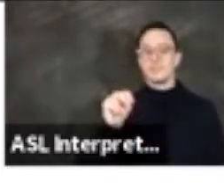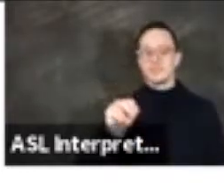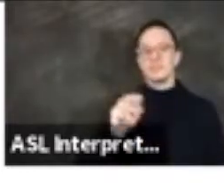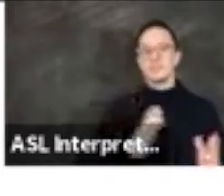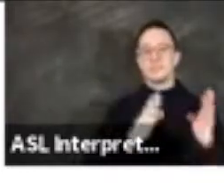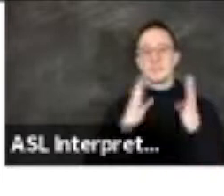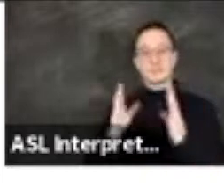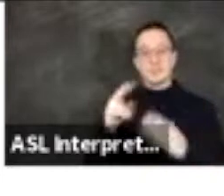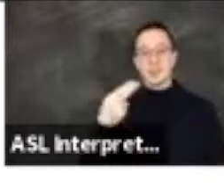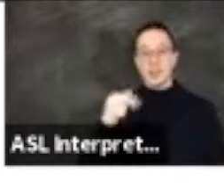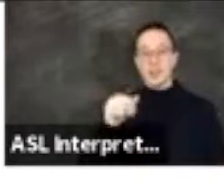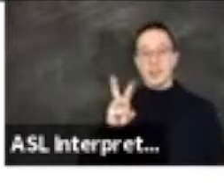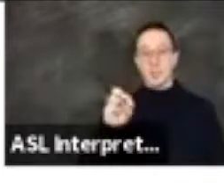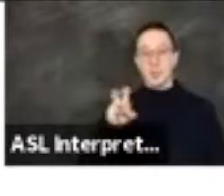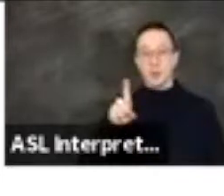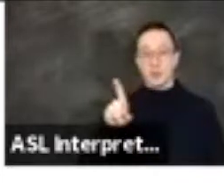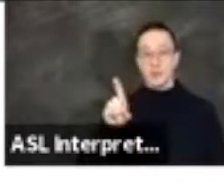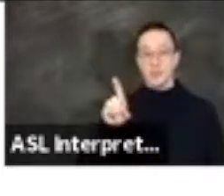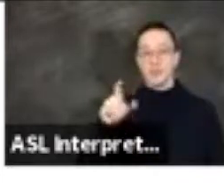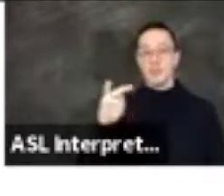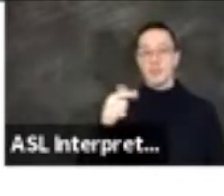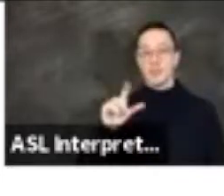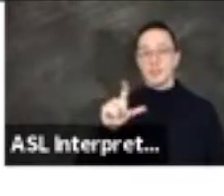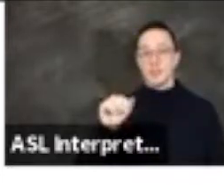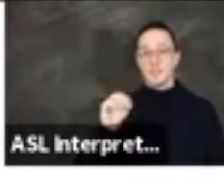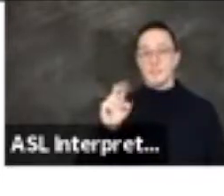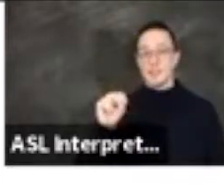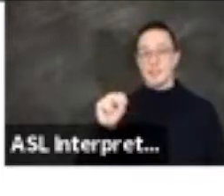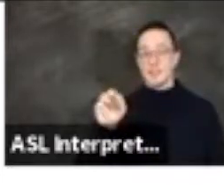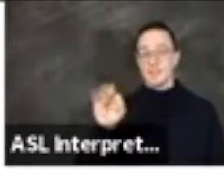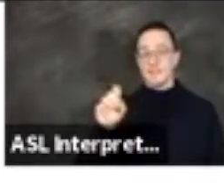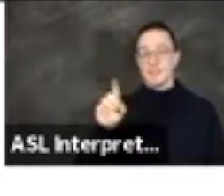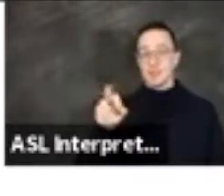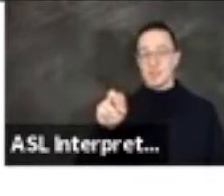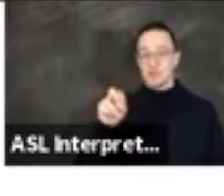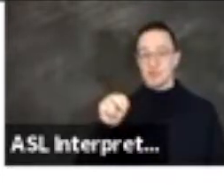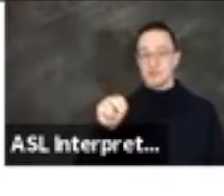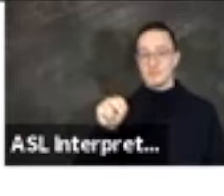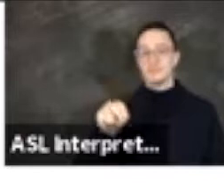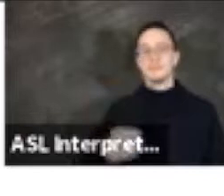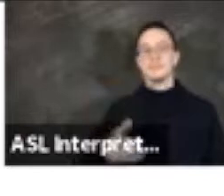GILMAN FOUNDATION AS WELL AS THE NEW YORK STATE COUNCIL OF THE ARTS, AND THE NEW YORK